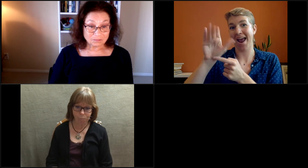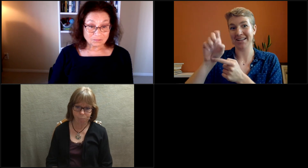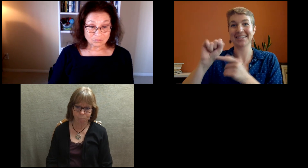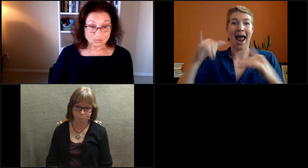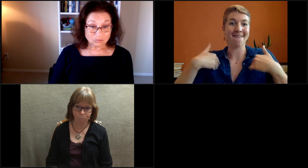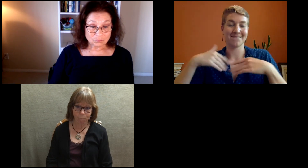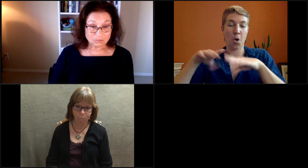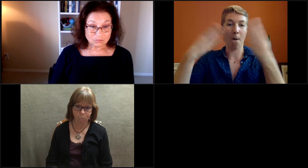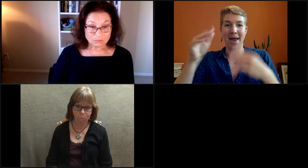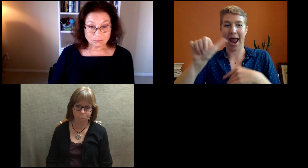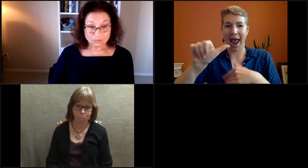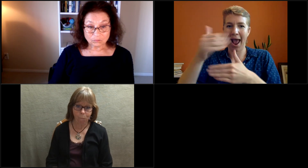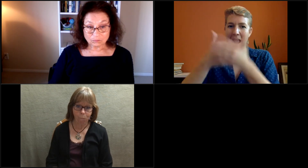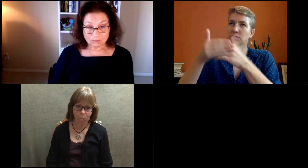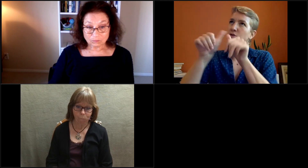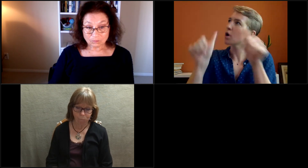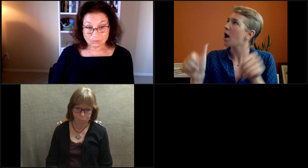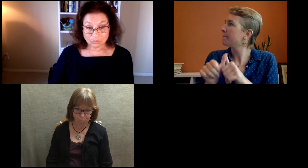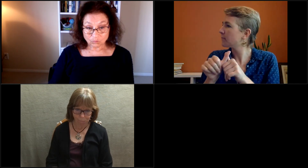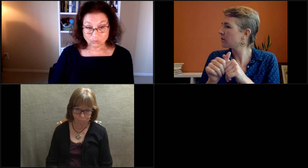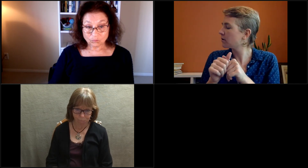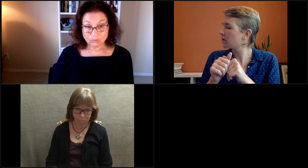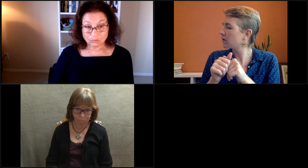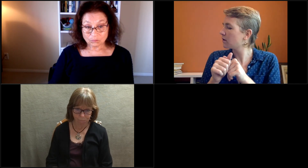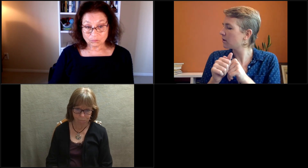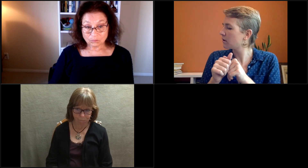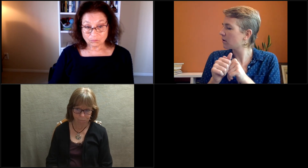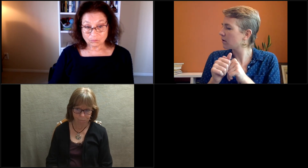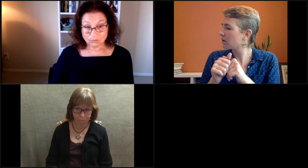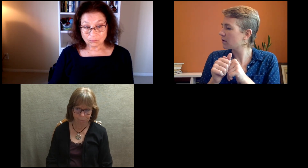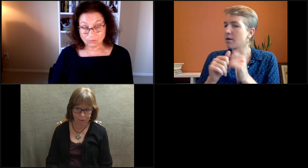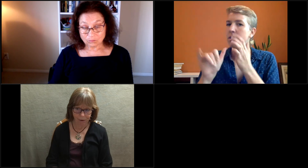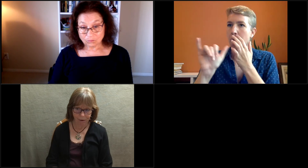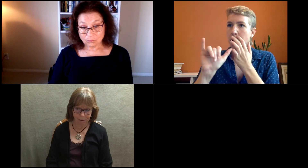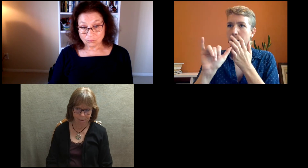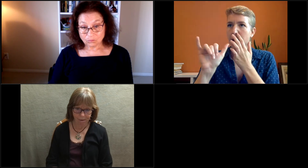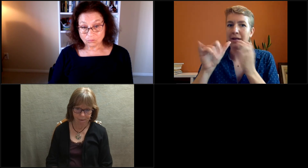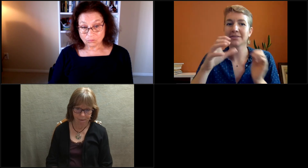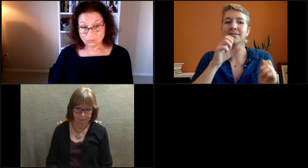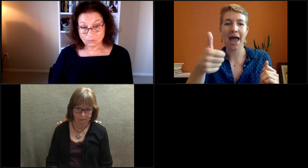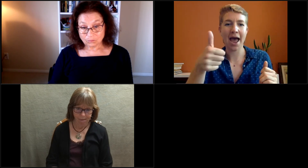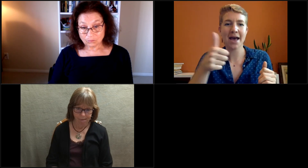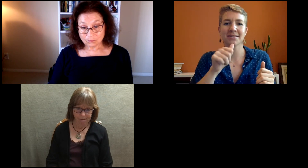There are some predicates that have the open-A handshake.